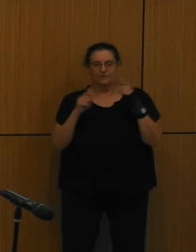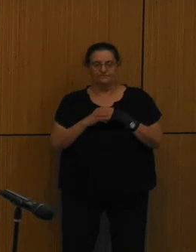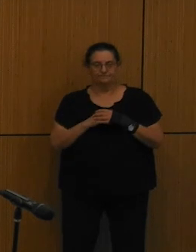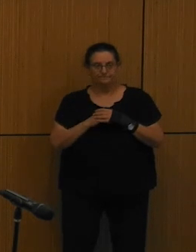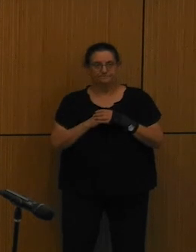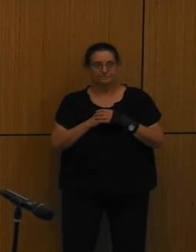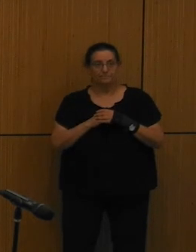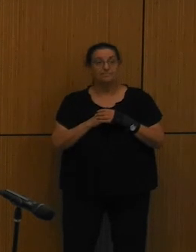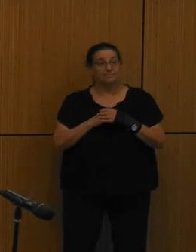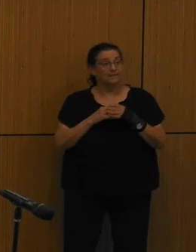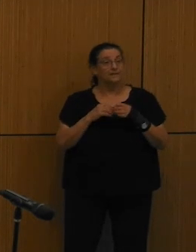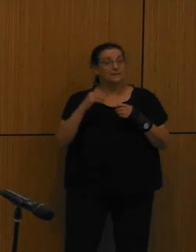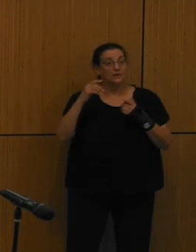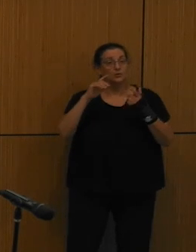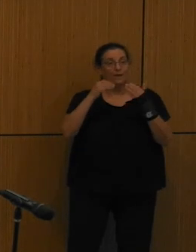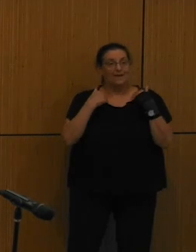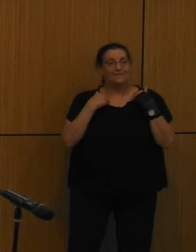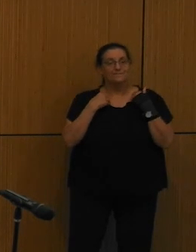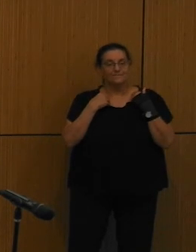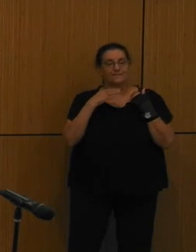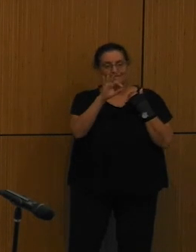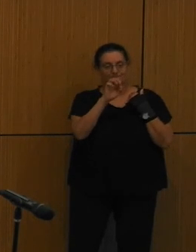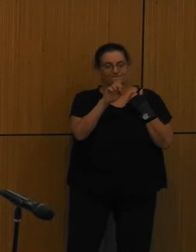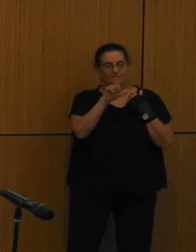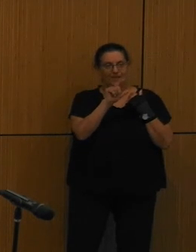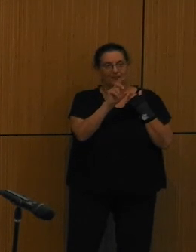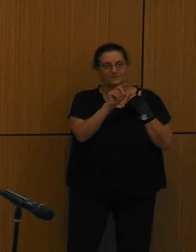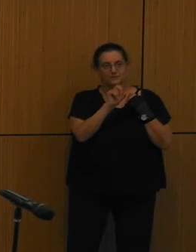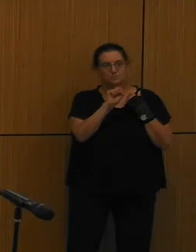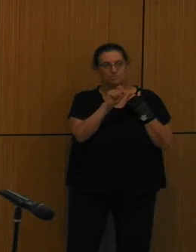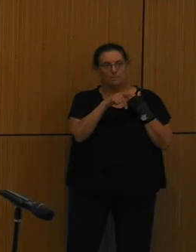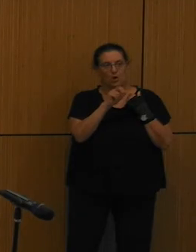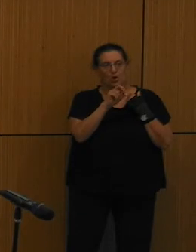You have, plagioclase feldspar, the, the darker looking brick scenes.